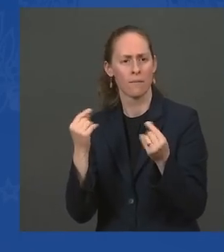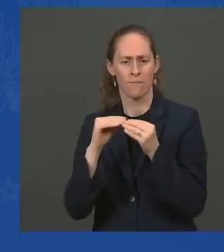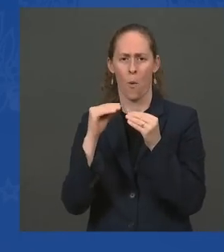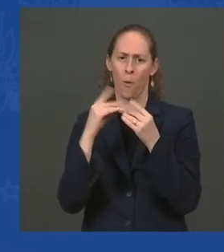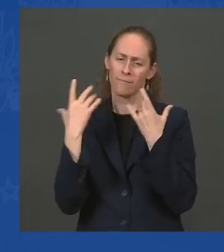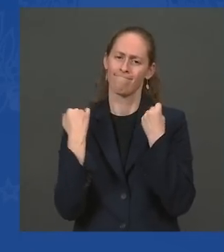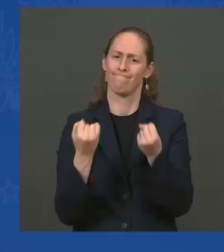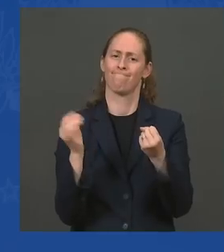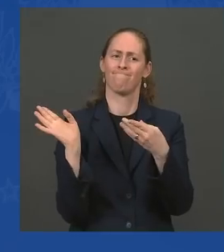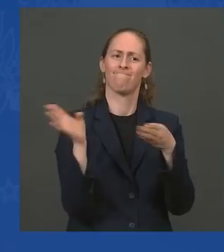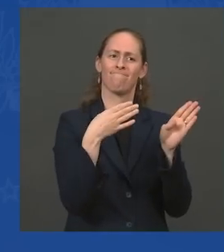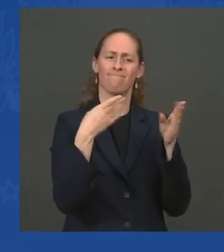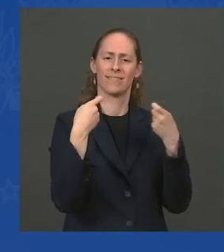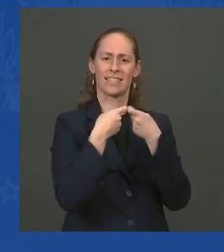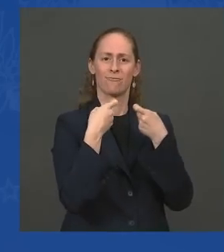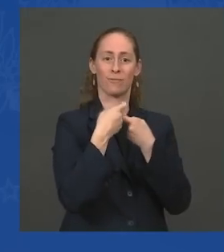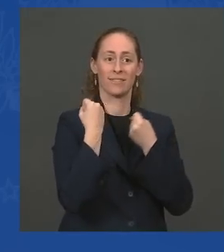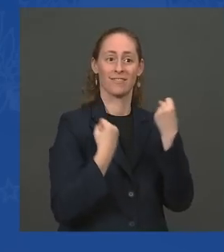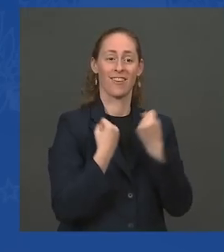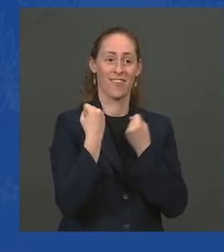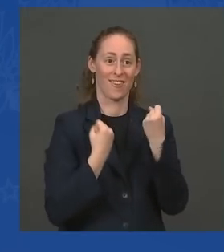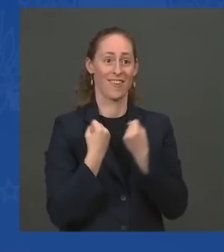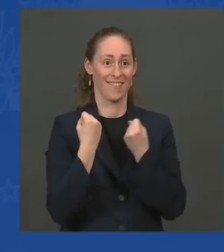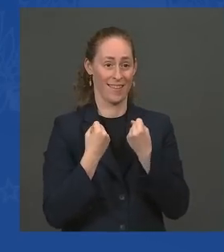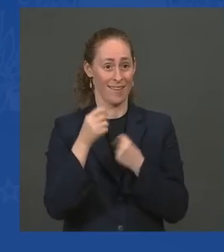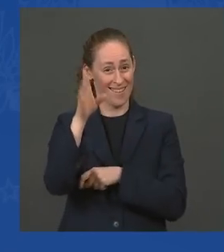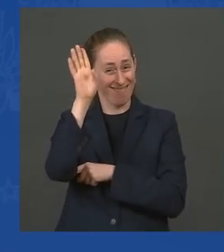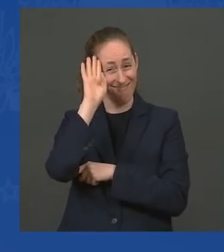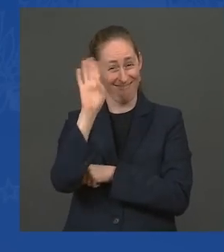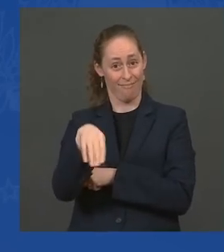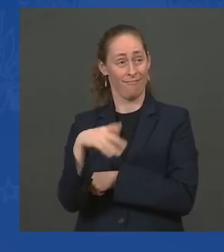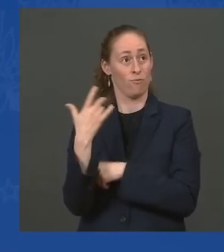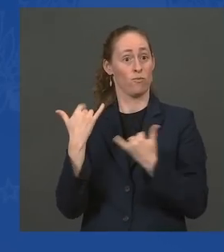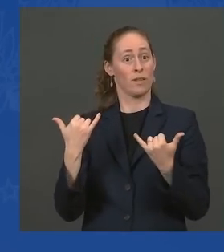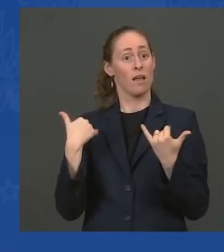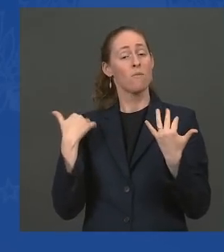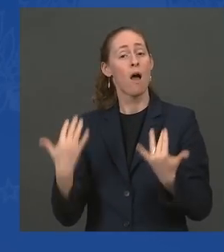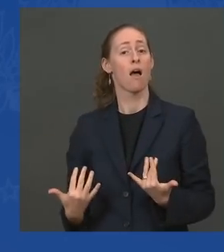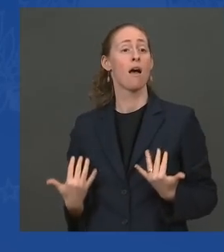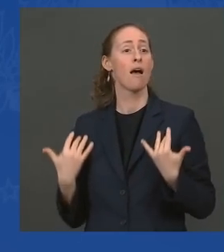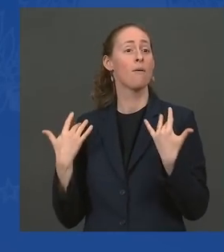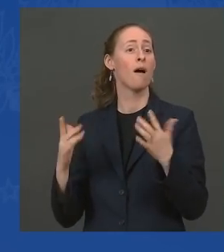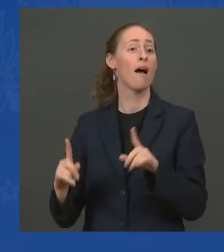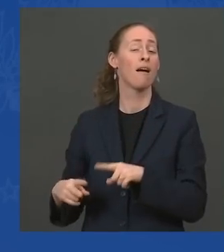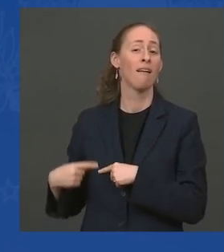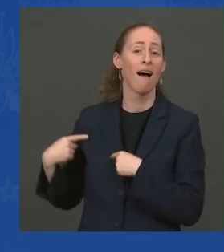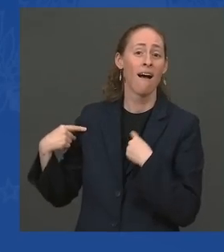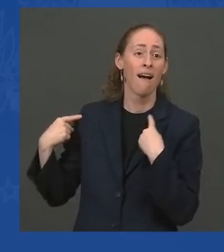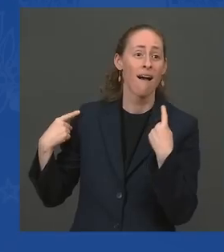I have been awaiting this day ever since we announced this massive and historic plant's transformation